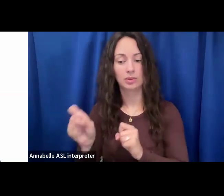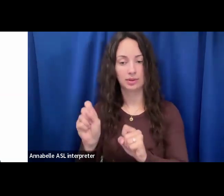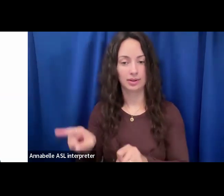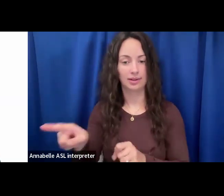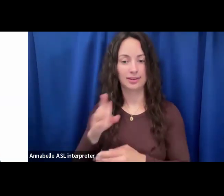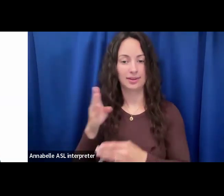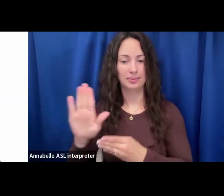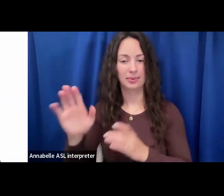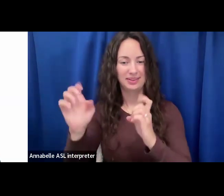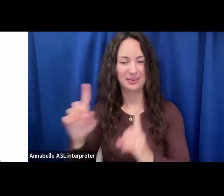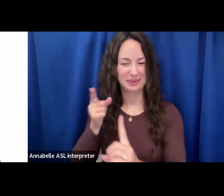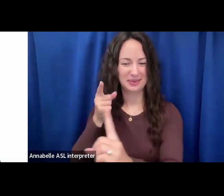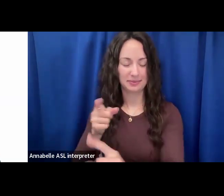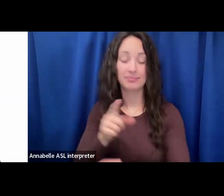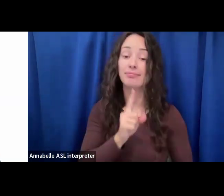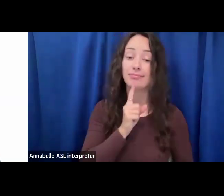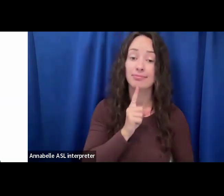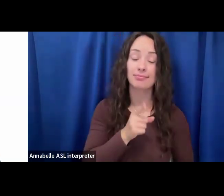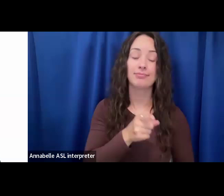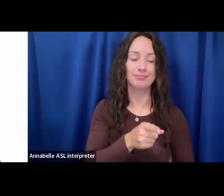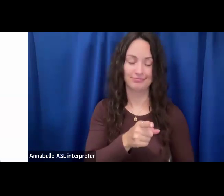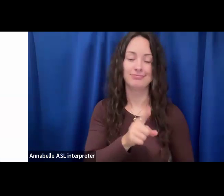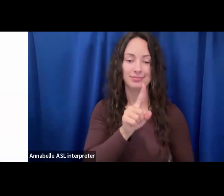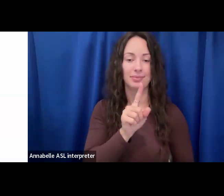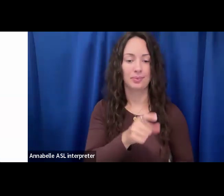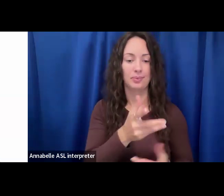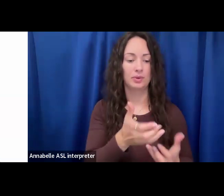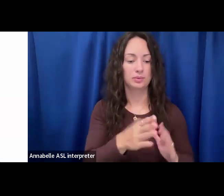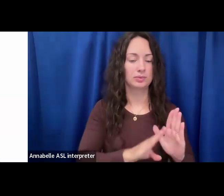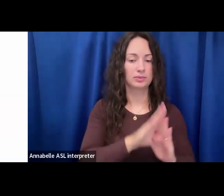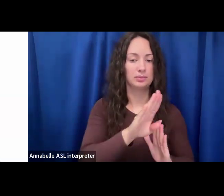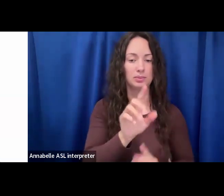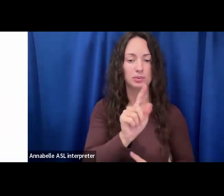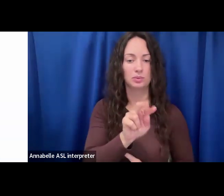To develop a transfer pipeline. Yes, that's another big one especially because they get